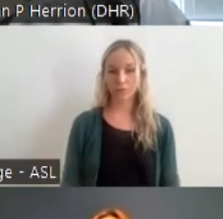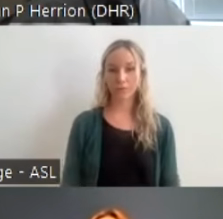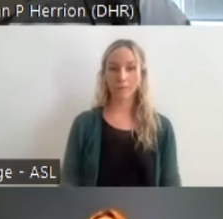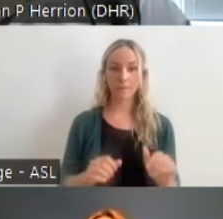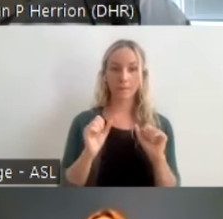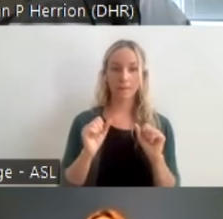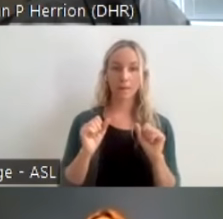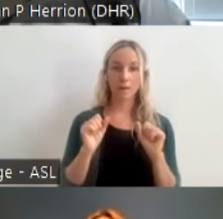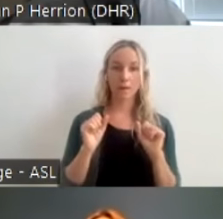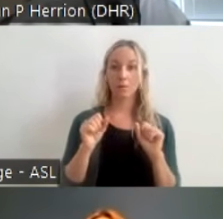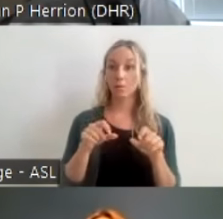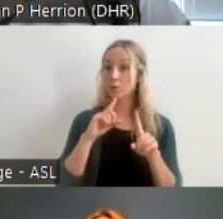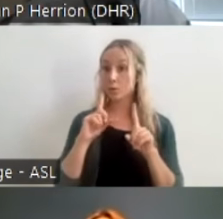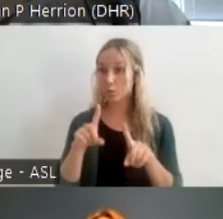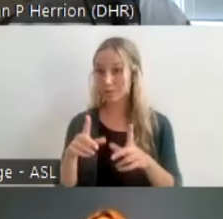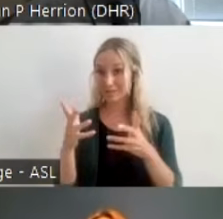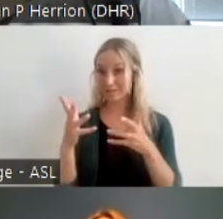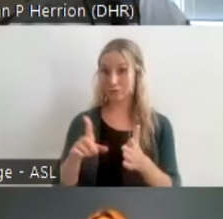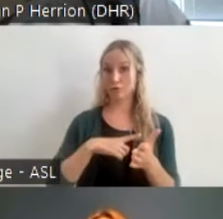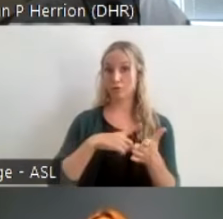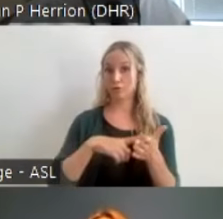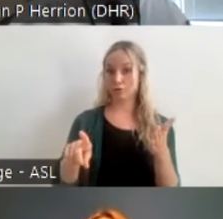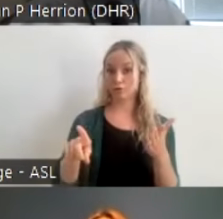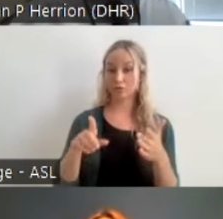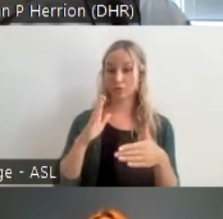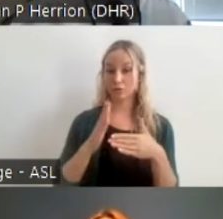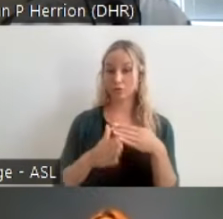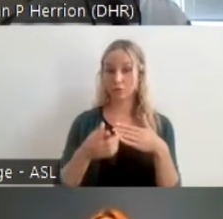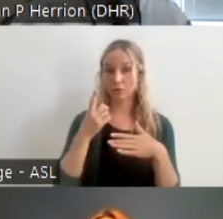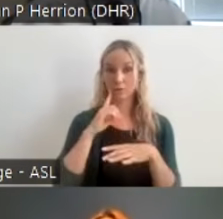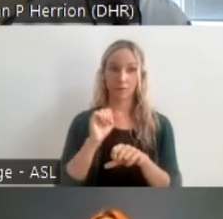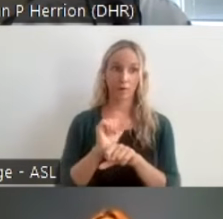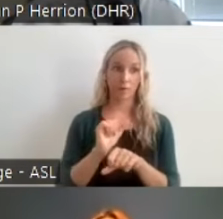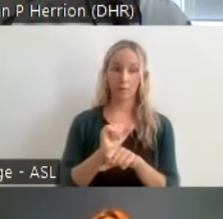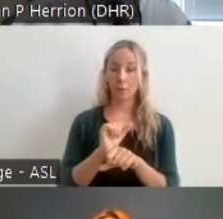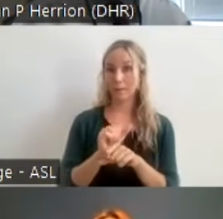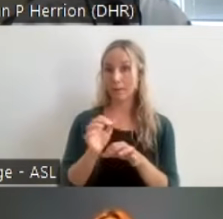job, Housing cases, it could mean providing the housing accommodation, What we've talked about today, making